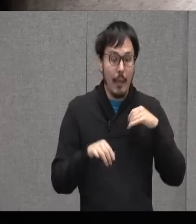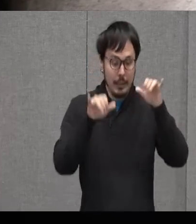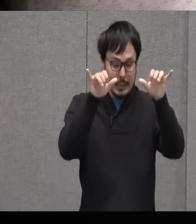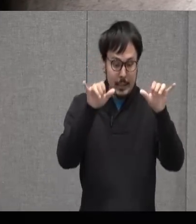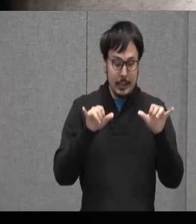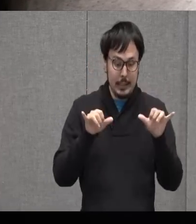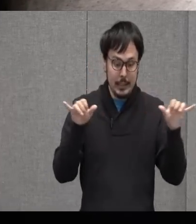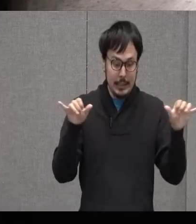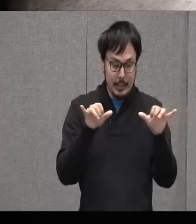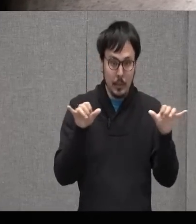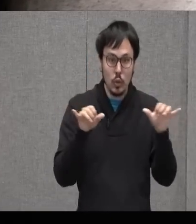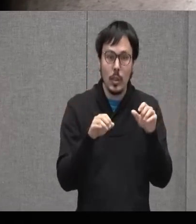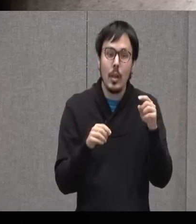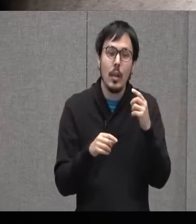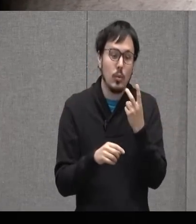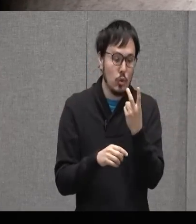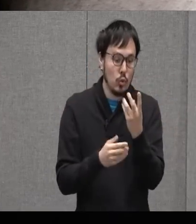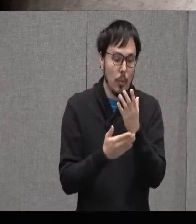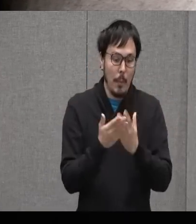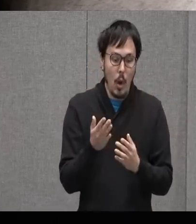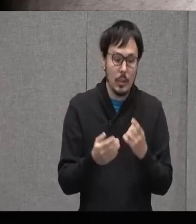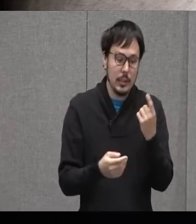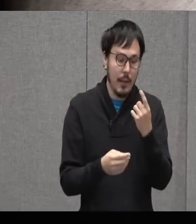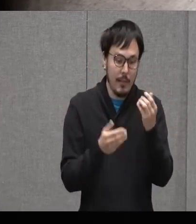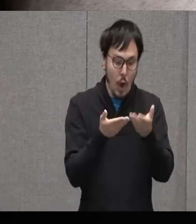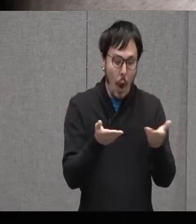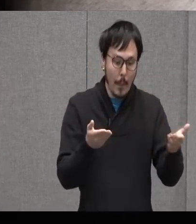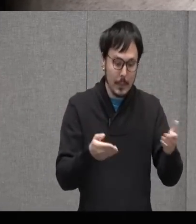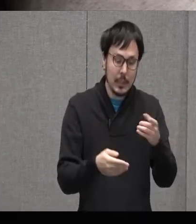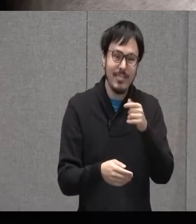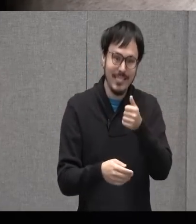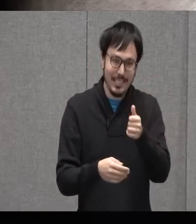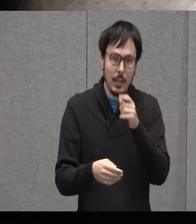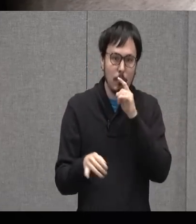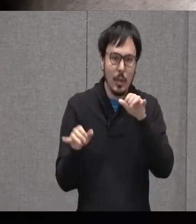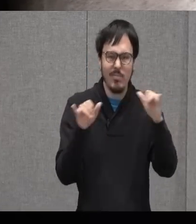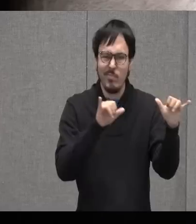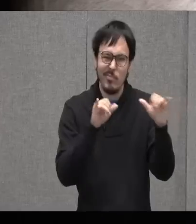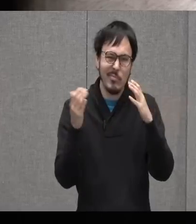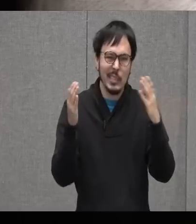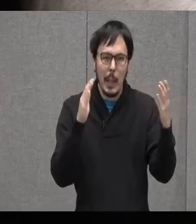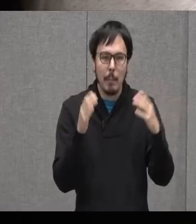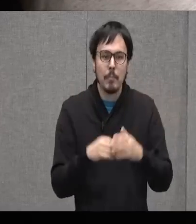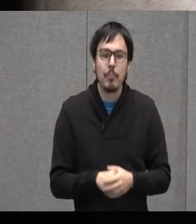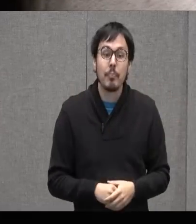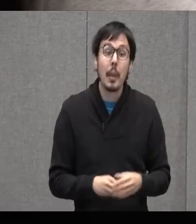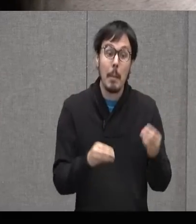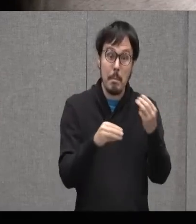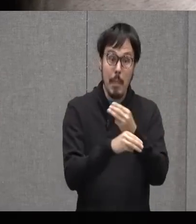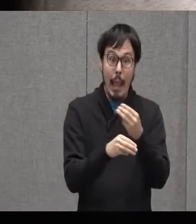Math is here in nature too. Math is about finding shapes and patterns.